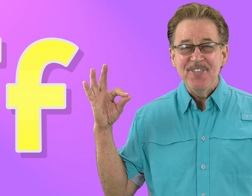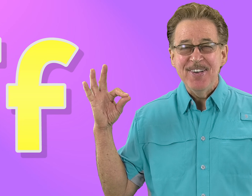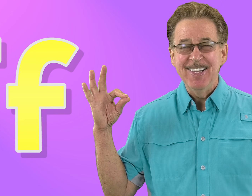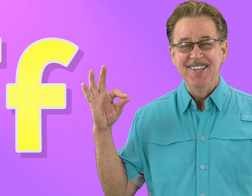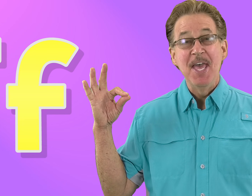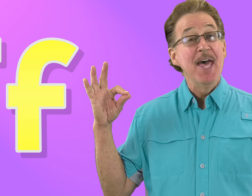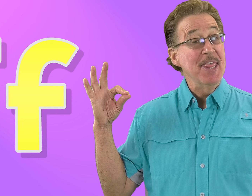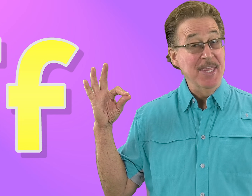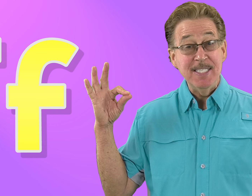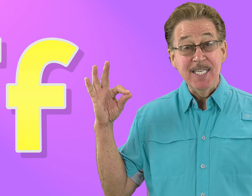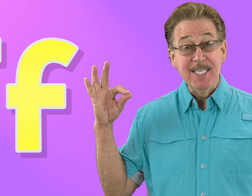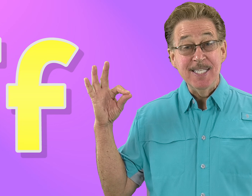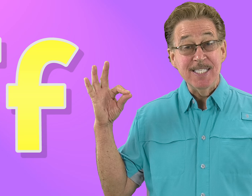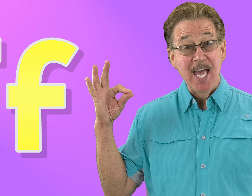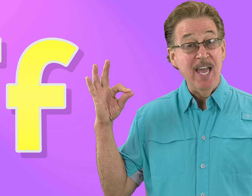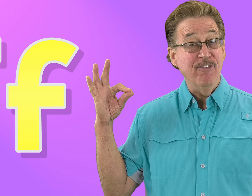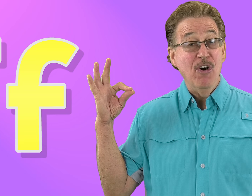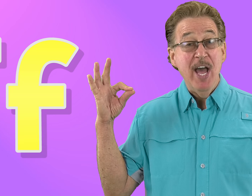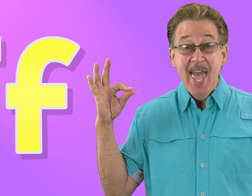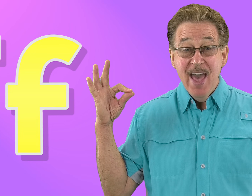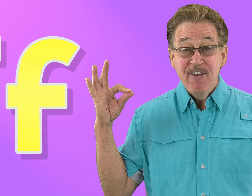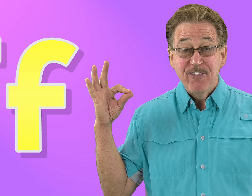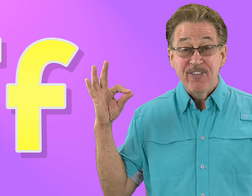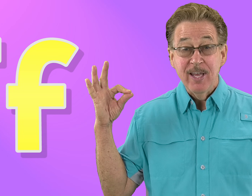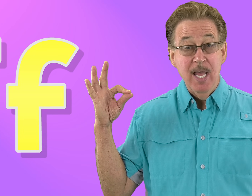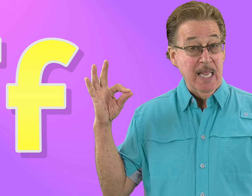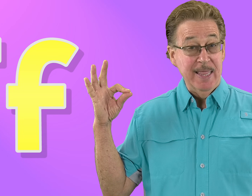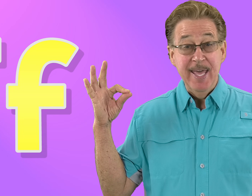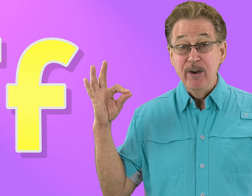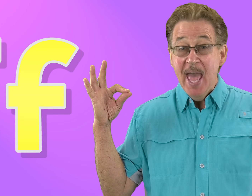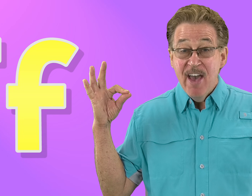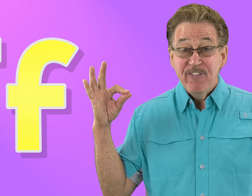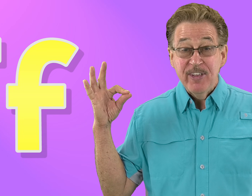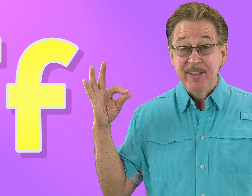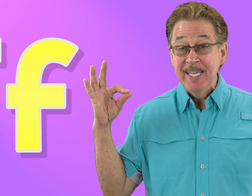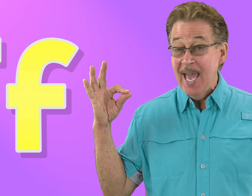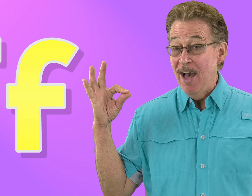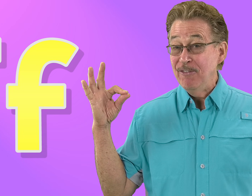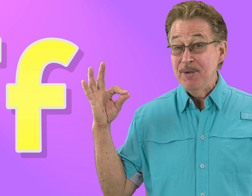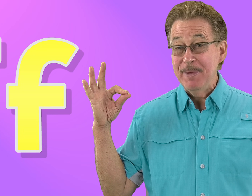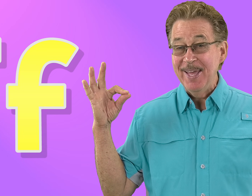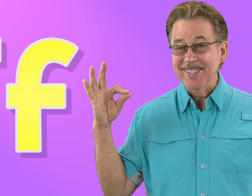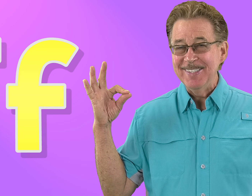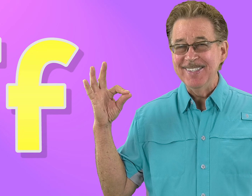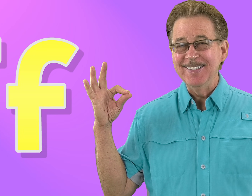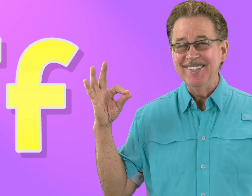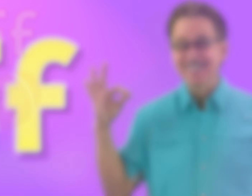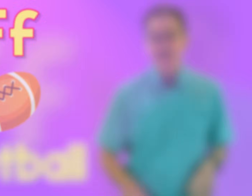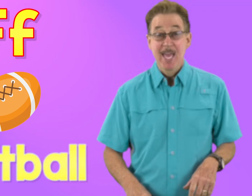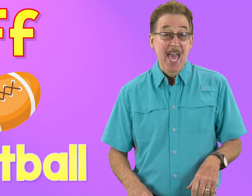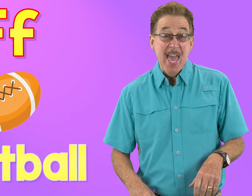This is the sign for F f Letter F f in the alphabet